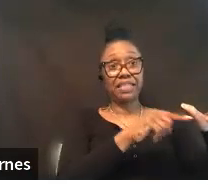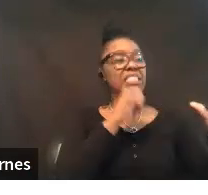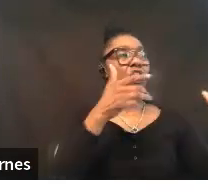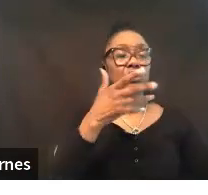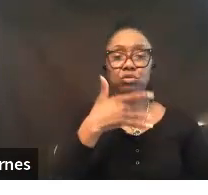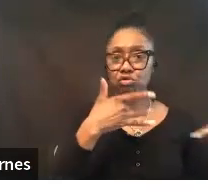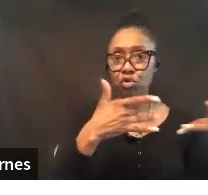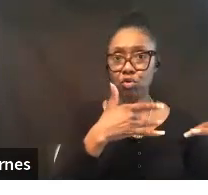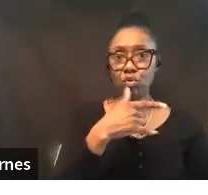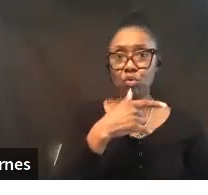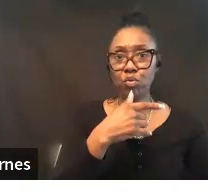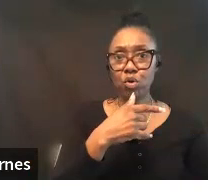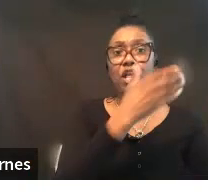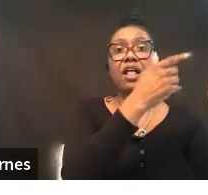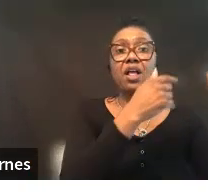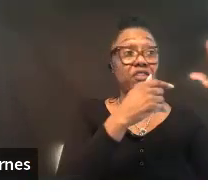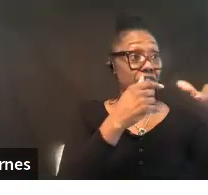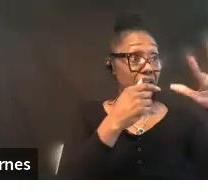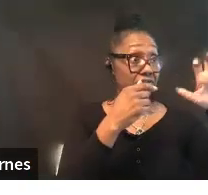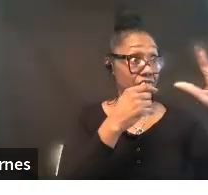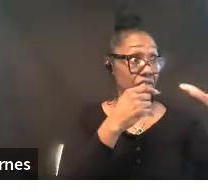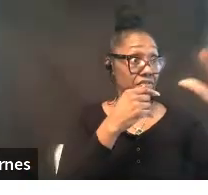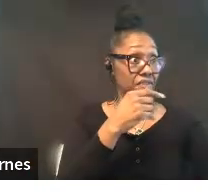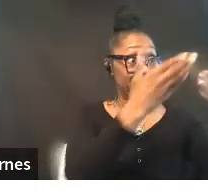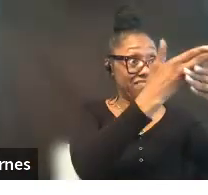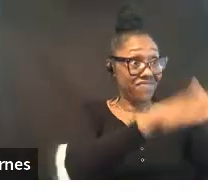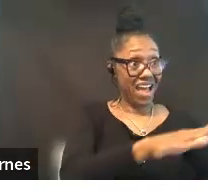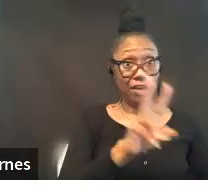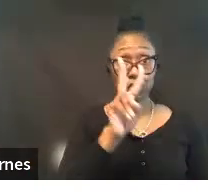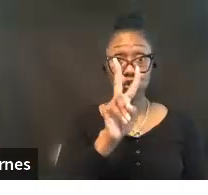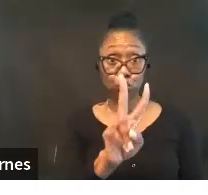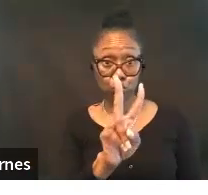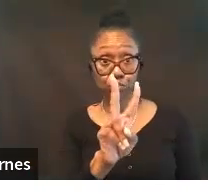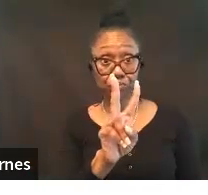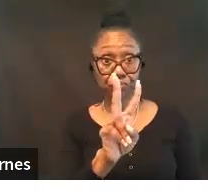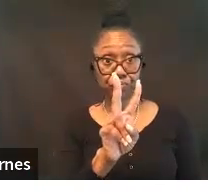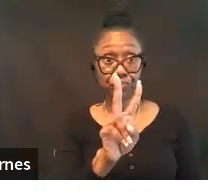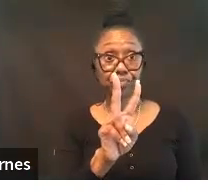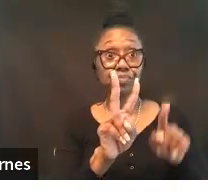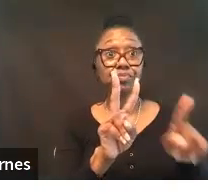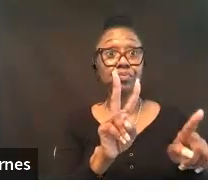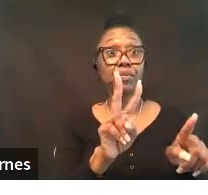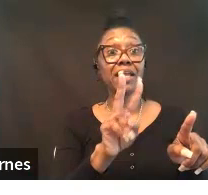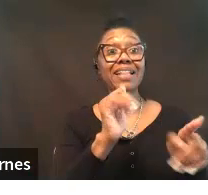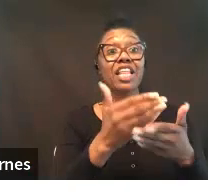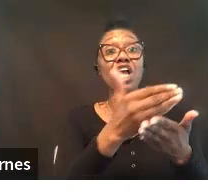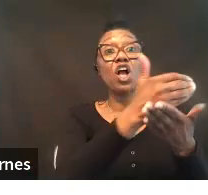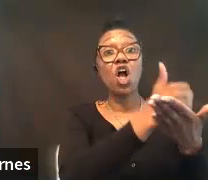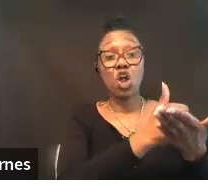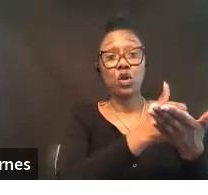The remainder then is divided by 2. Of the $640 that the individual earn in a given month.